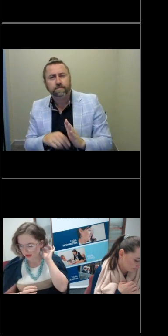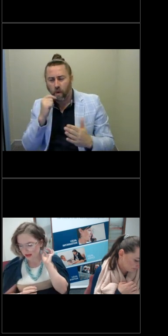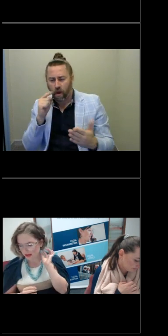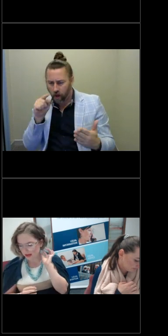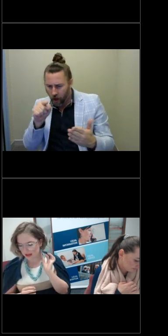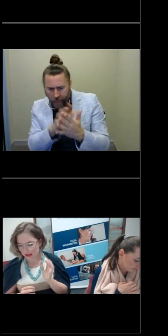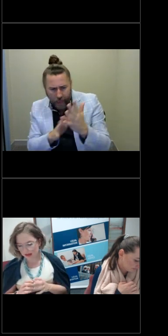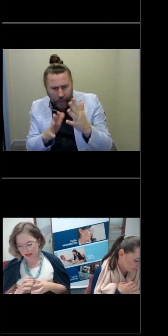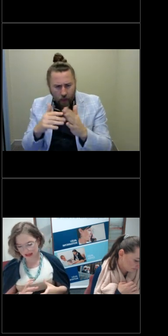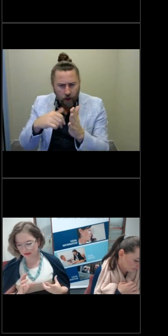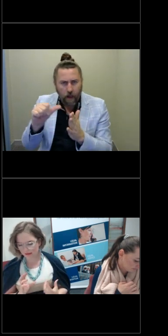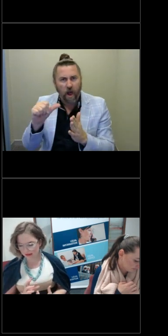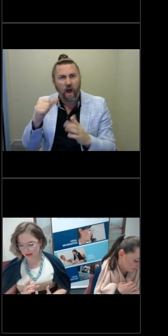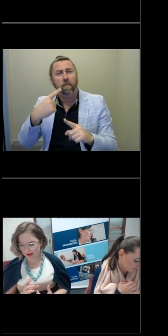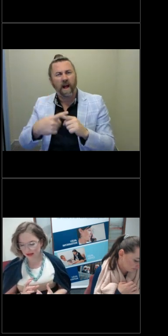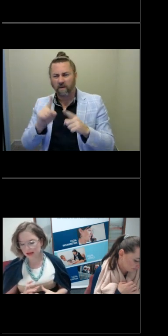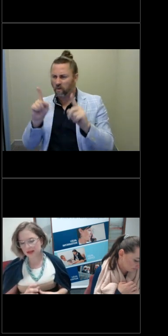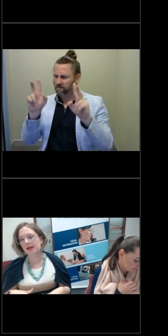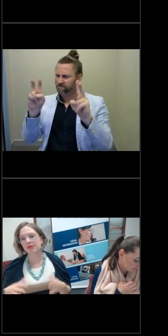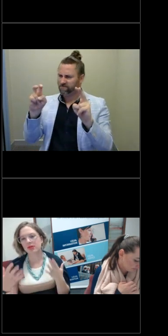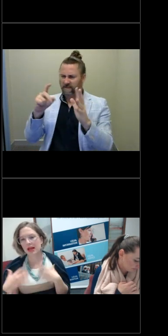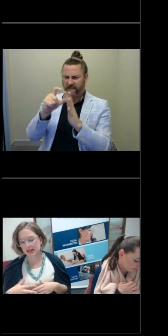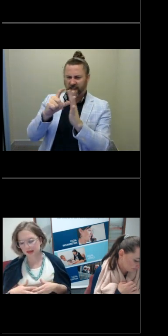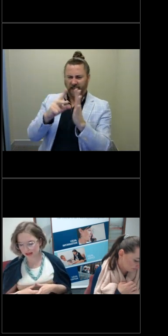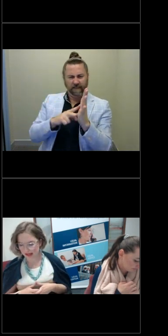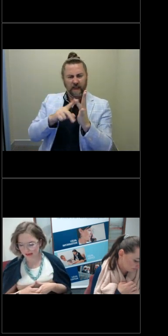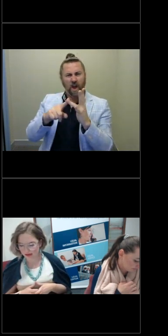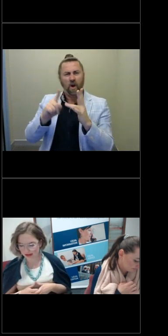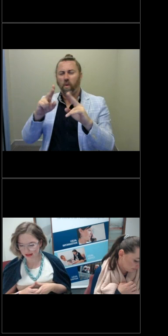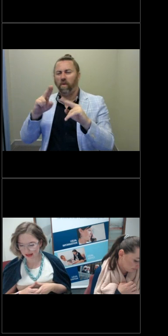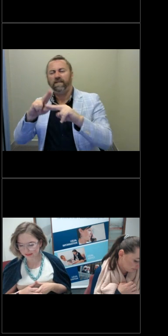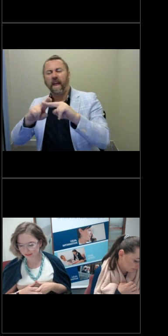that are considered domestic and family violence so it has some examples in there.